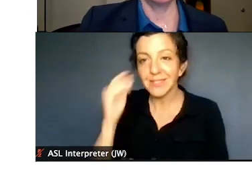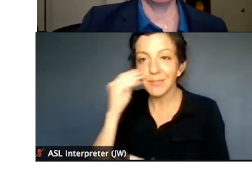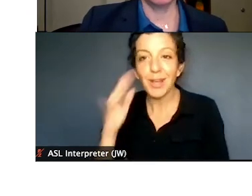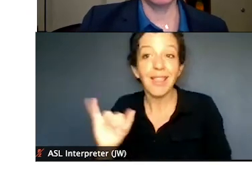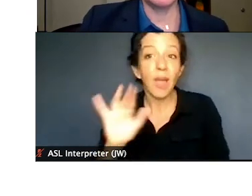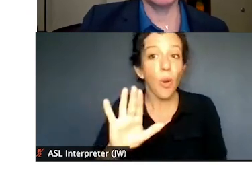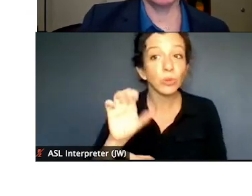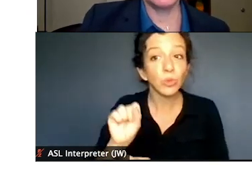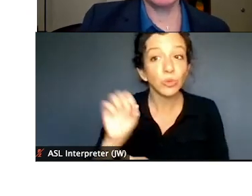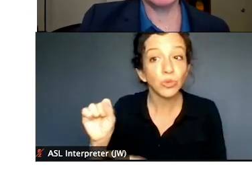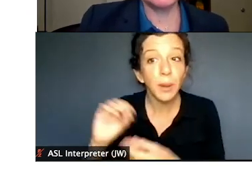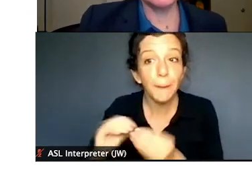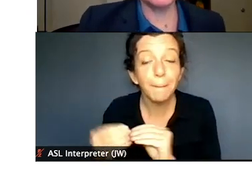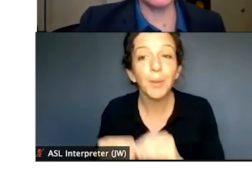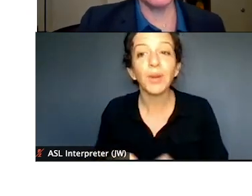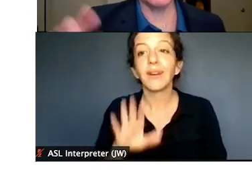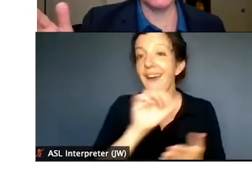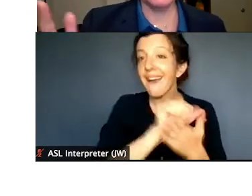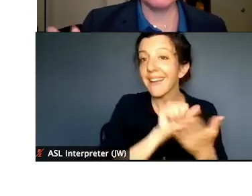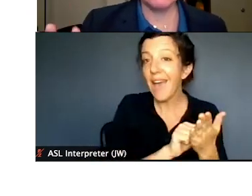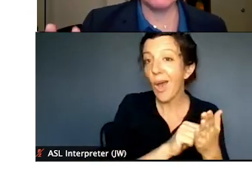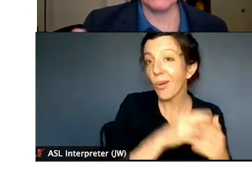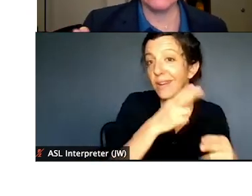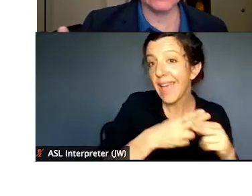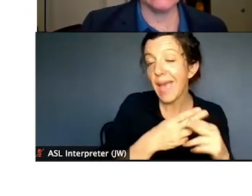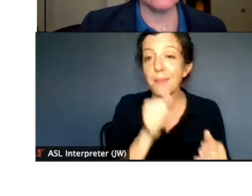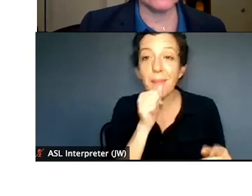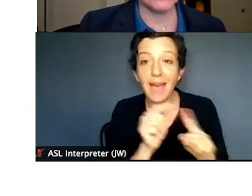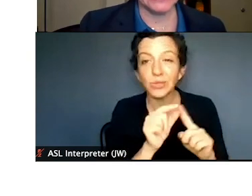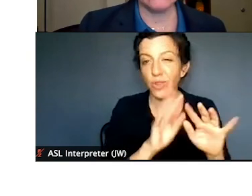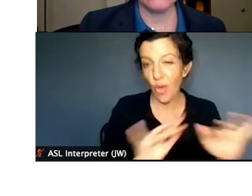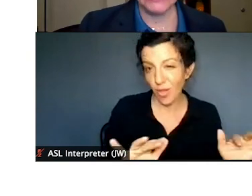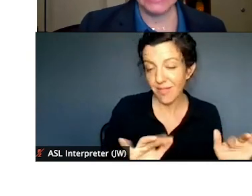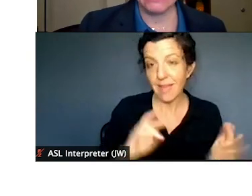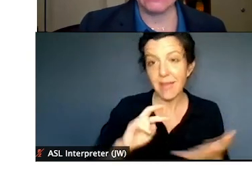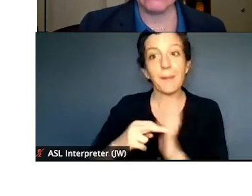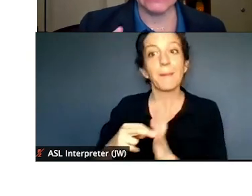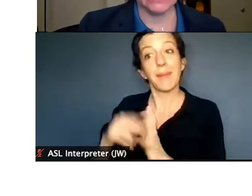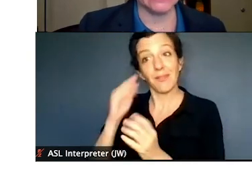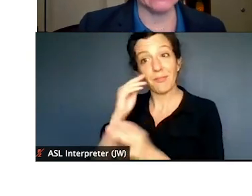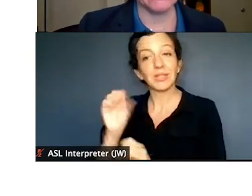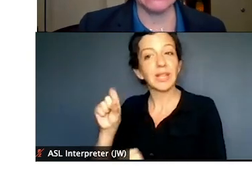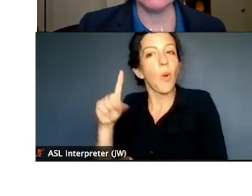In support, we have the firefighters, a few democratic legislators, and Andrew Yang of the Yang Gang fame.